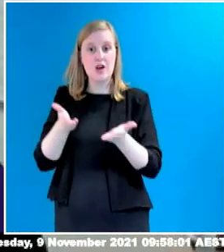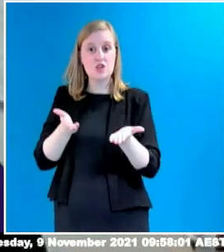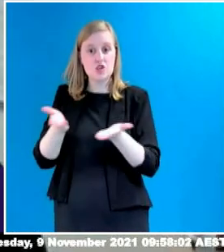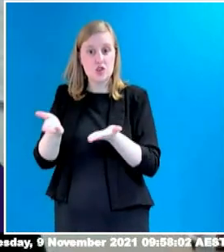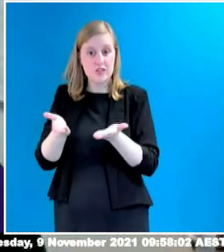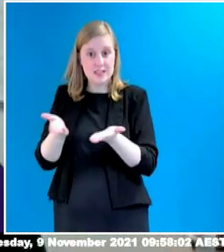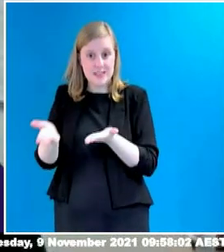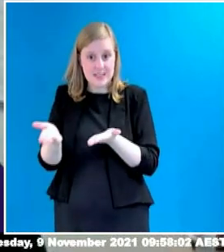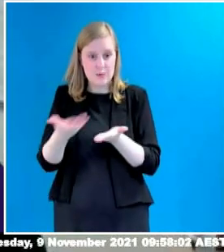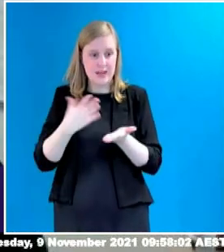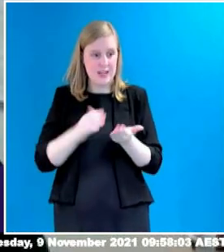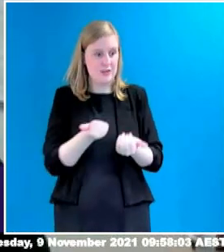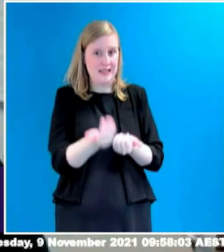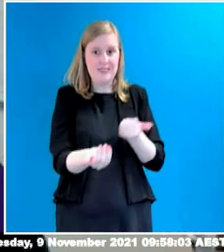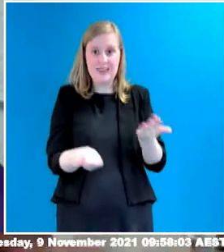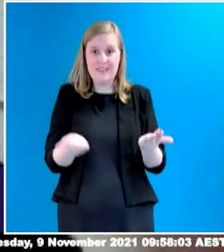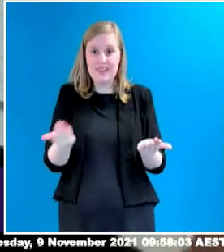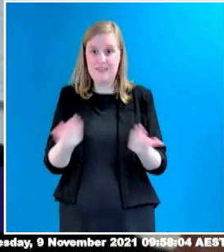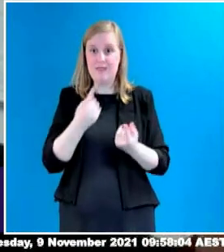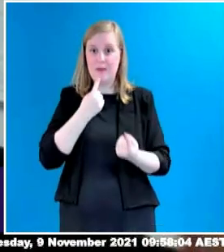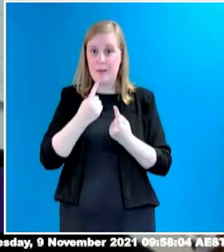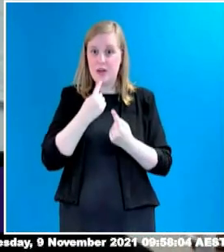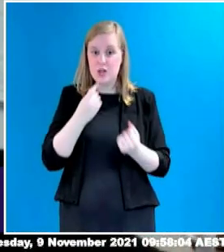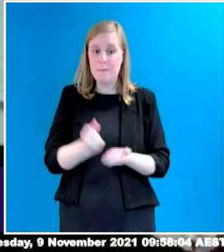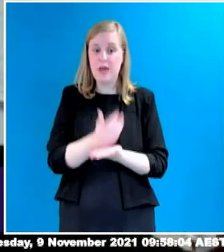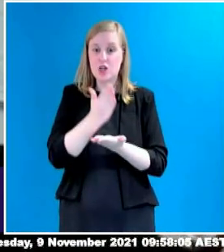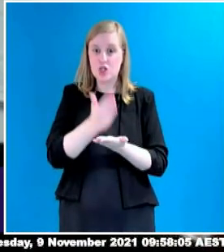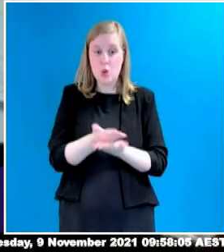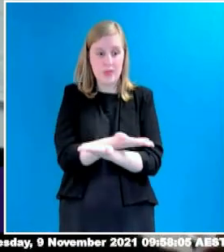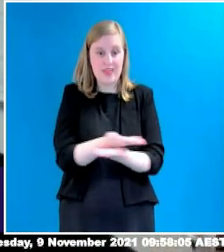for people to understand that human rights is not out there somewhere in